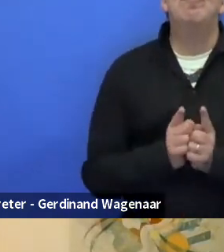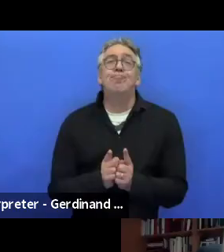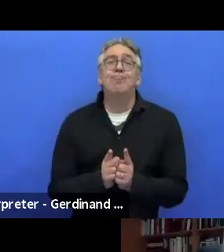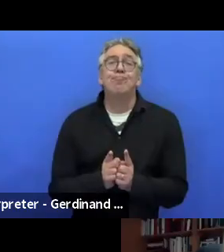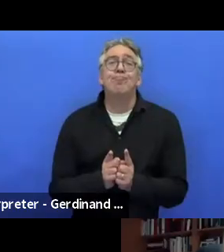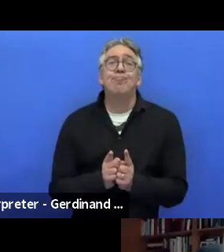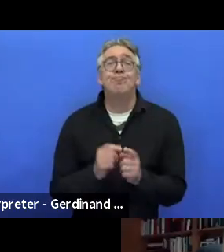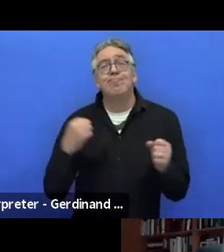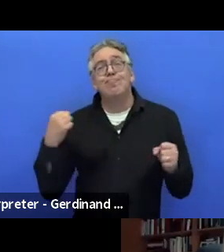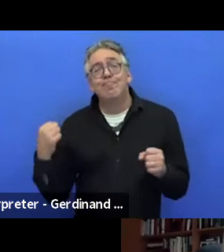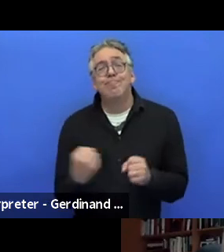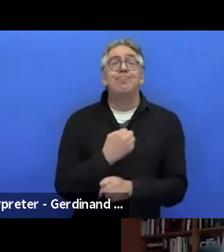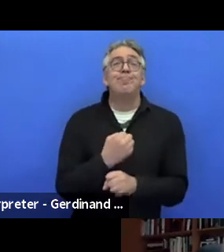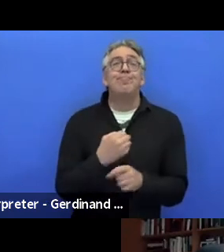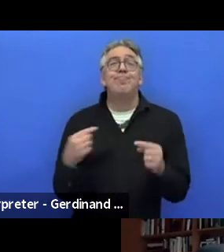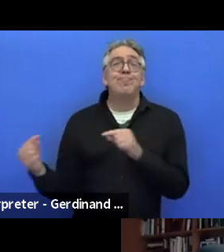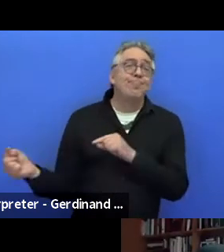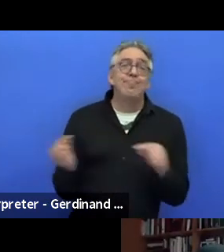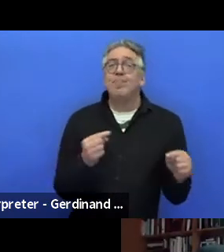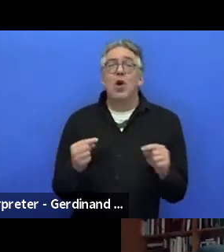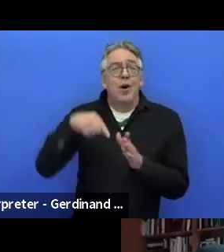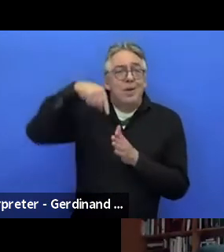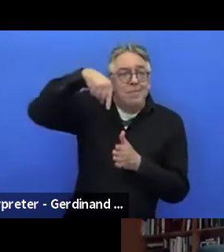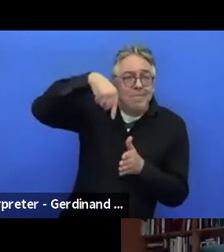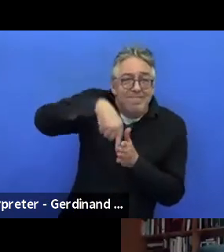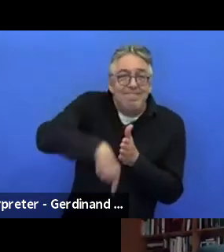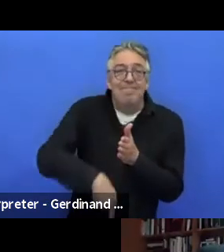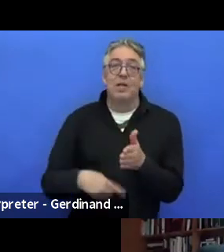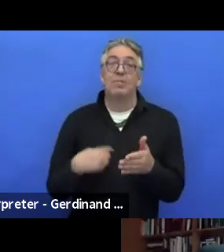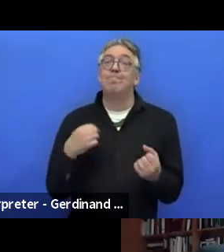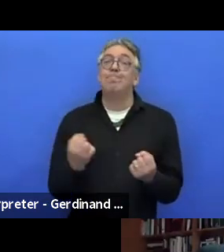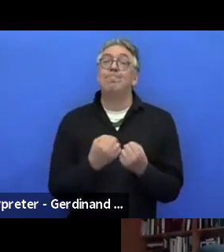to go into depth but we'll create a full report of the event